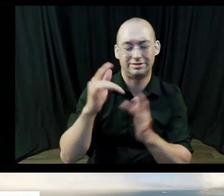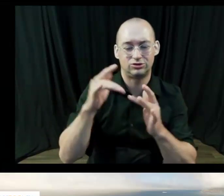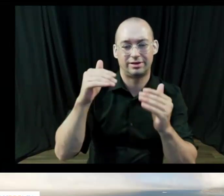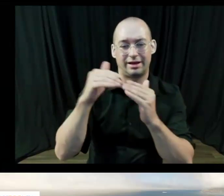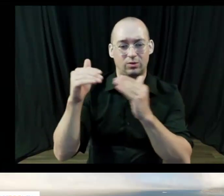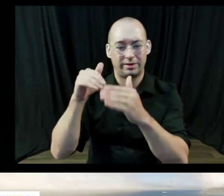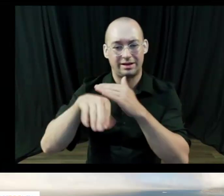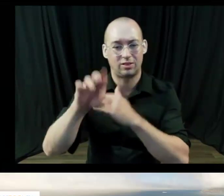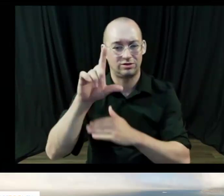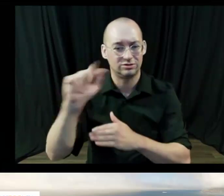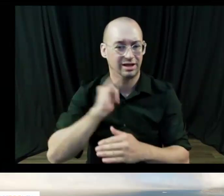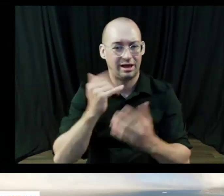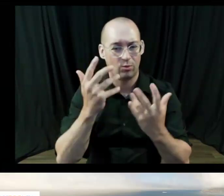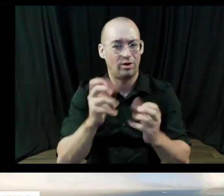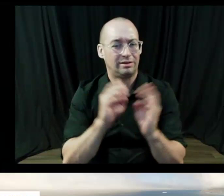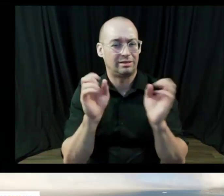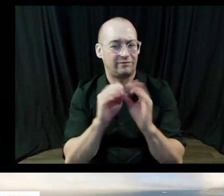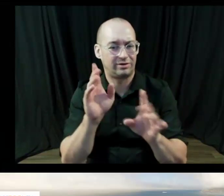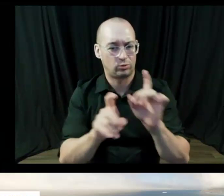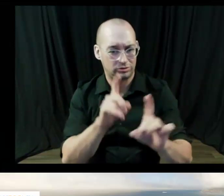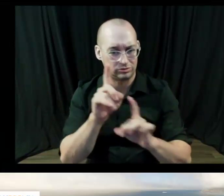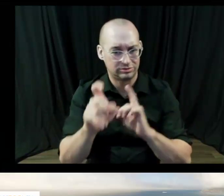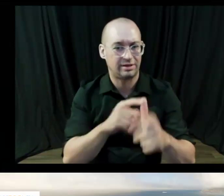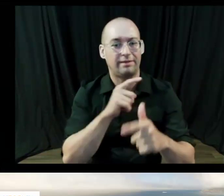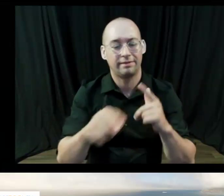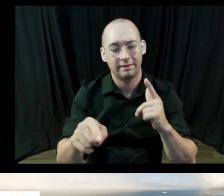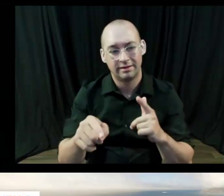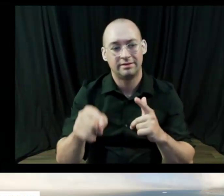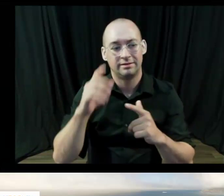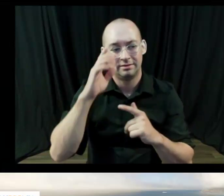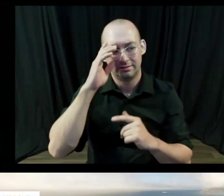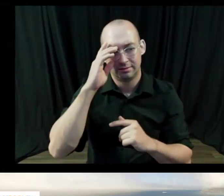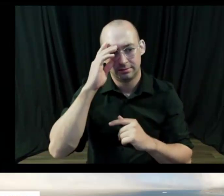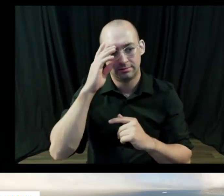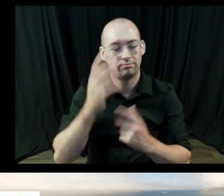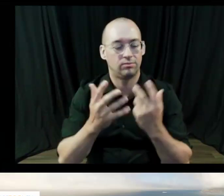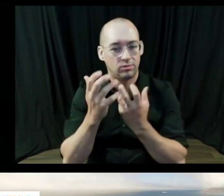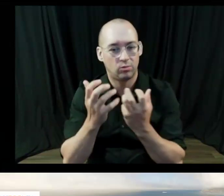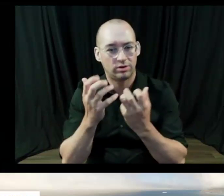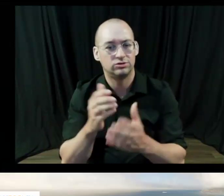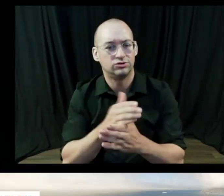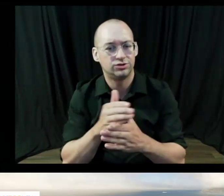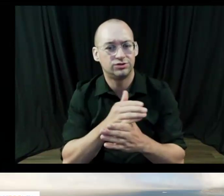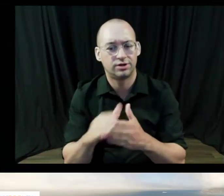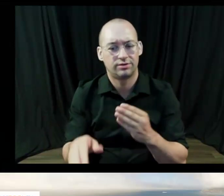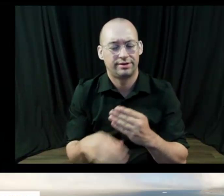clarifying questions. And then I also wanted to share some additional thoughts as well.